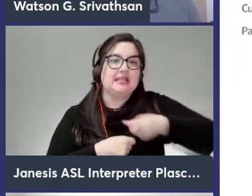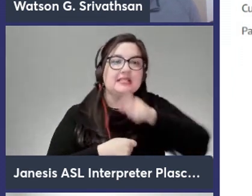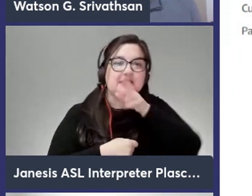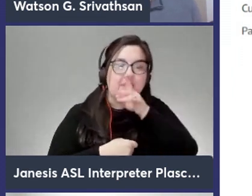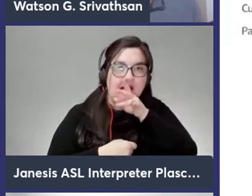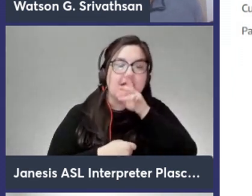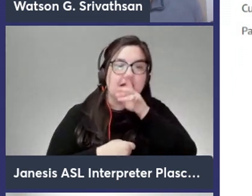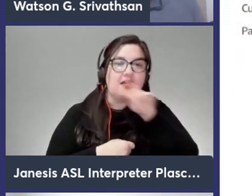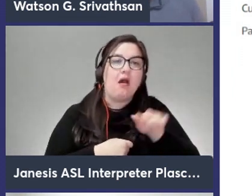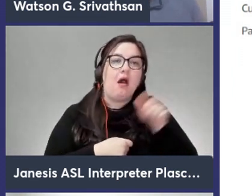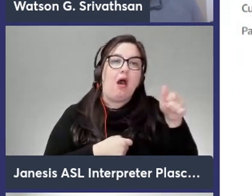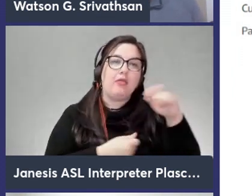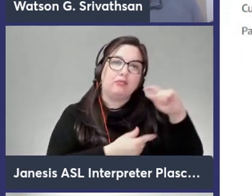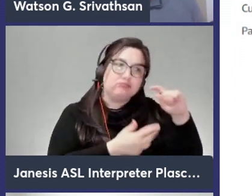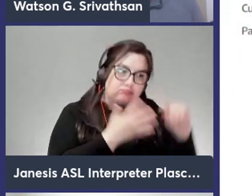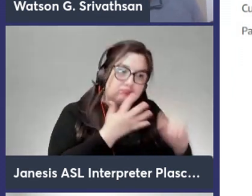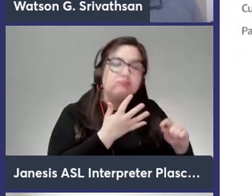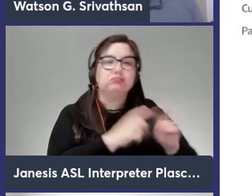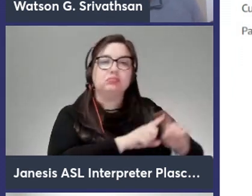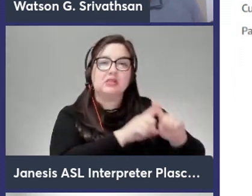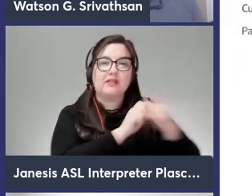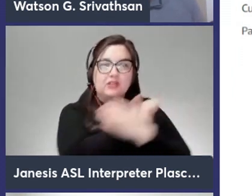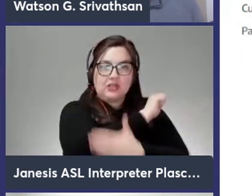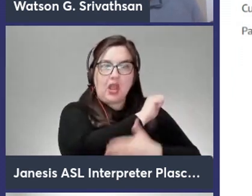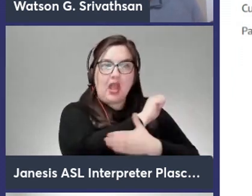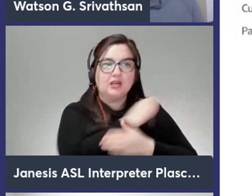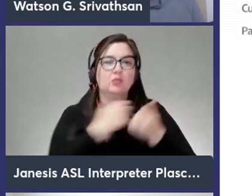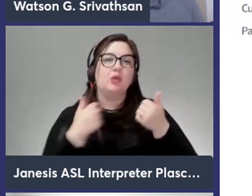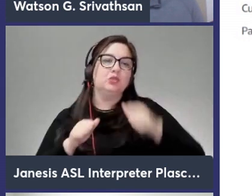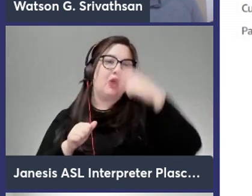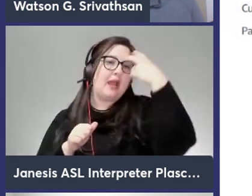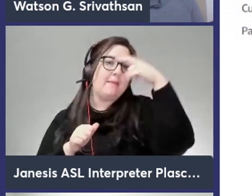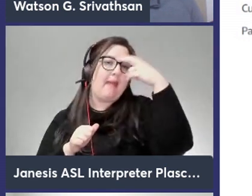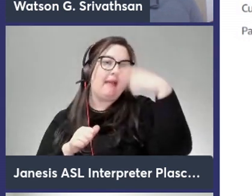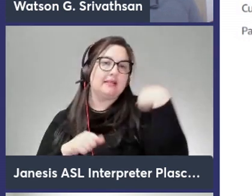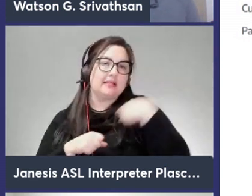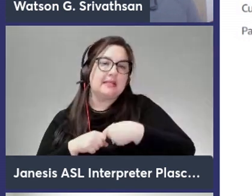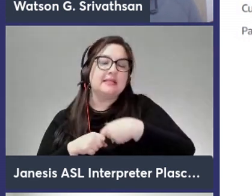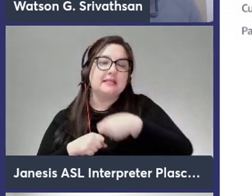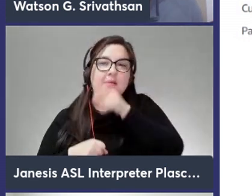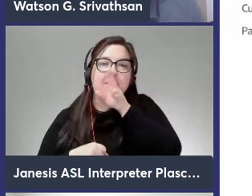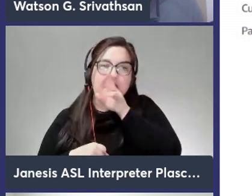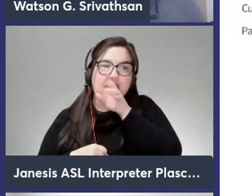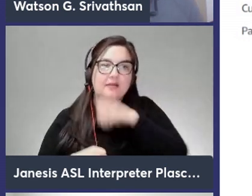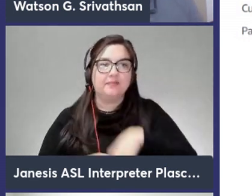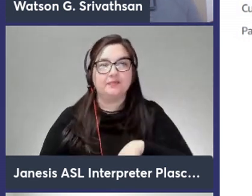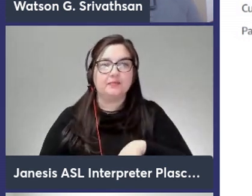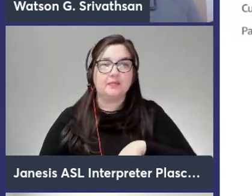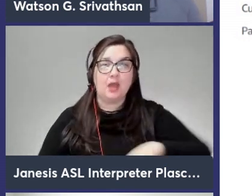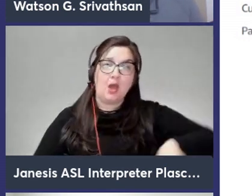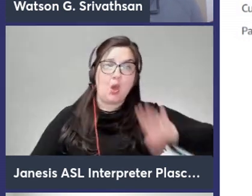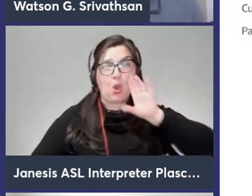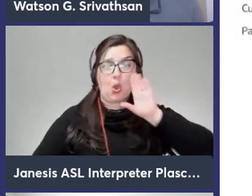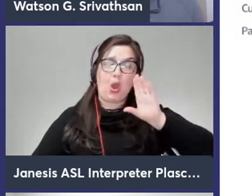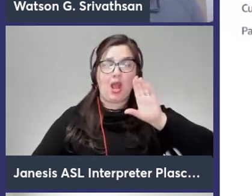so for this, let me try the Mexican Spanish variant, and that is (speak in Spanish) If you have another sentence that you would